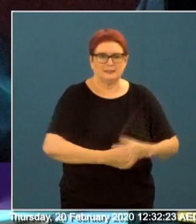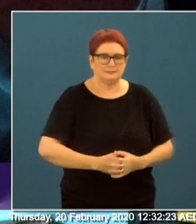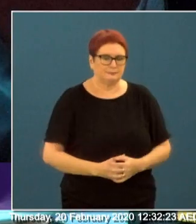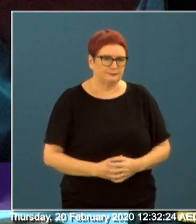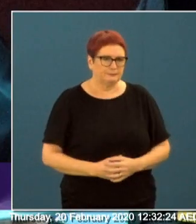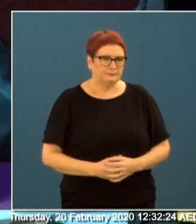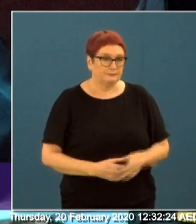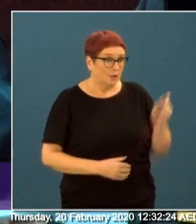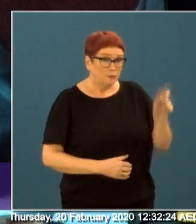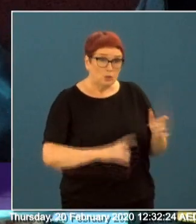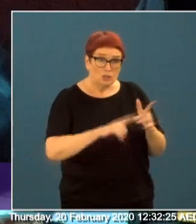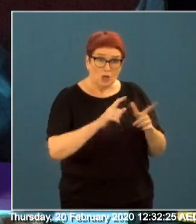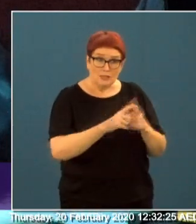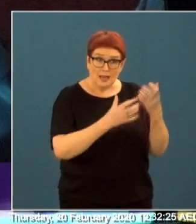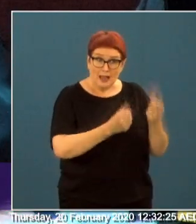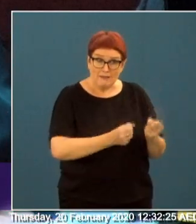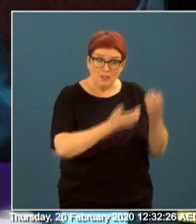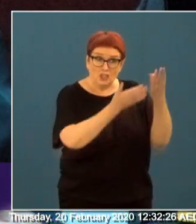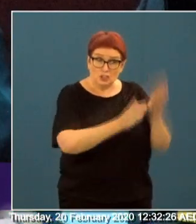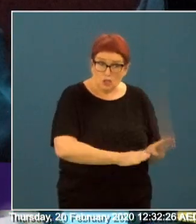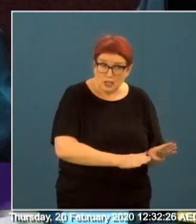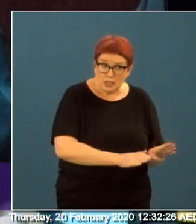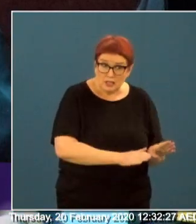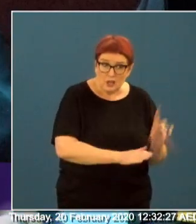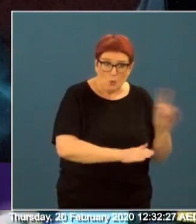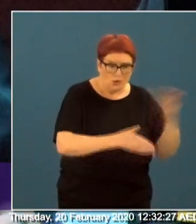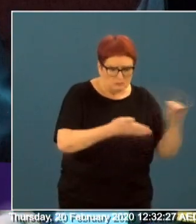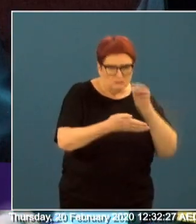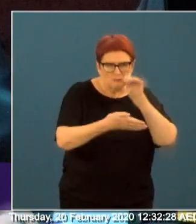of a person with disability that are reported, there's a qualification,